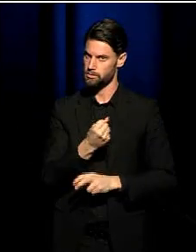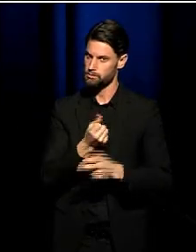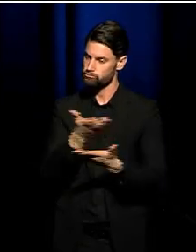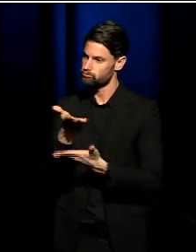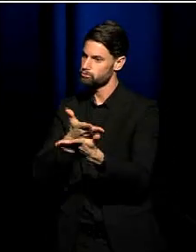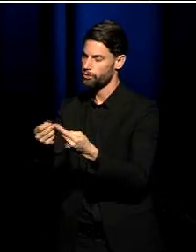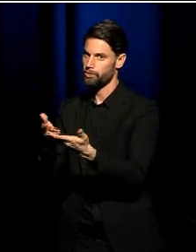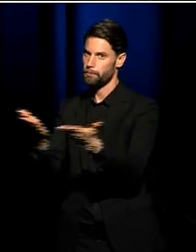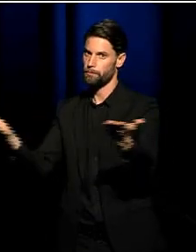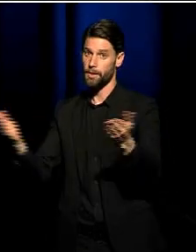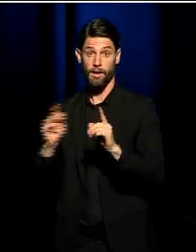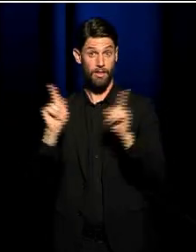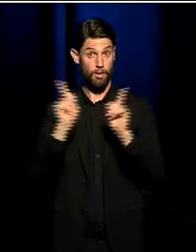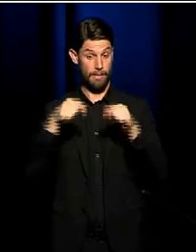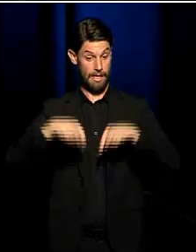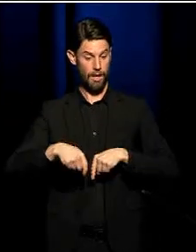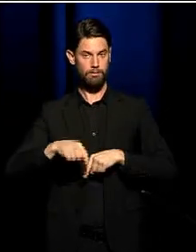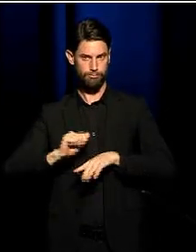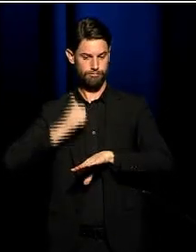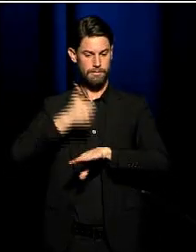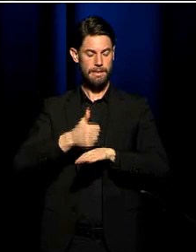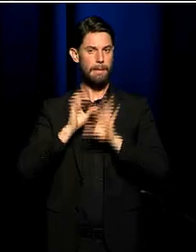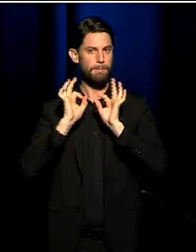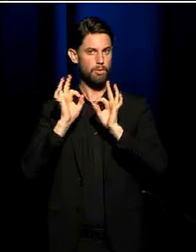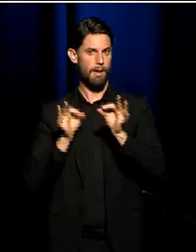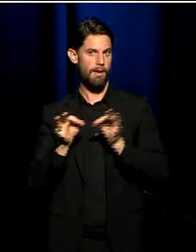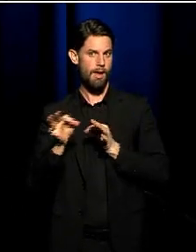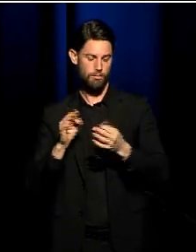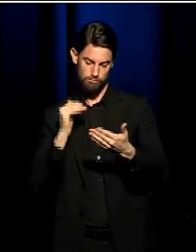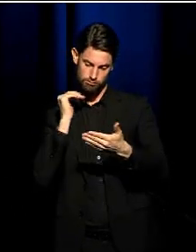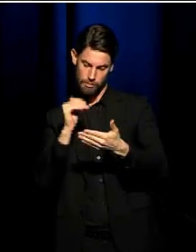engagement plan that allows for specialised engagement activities with a